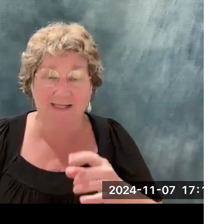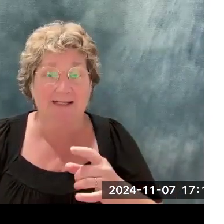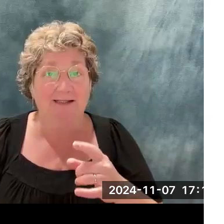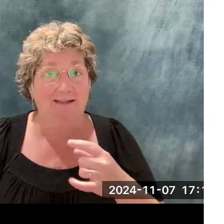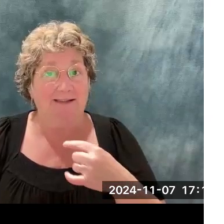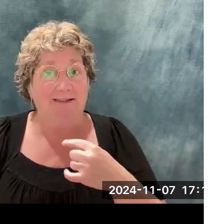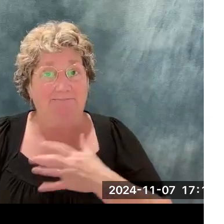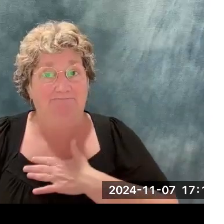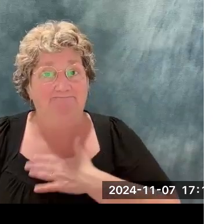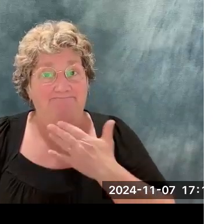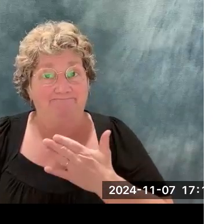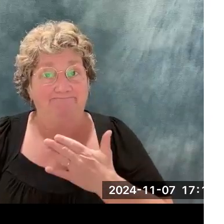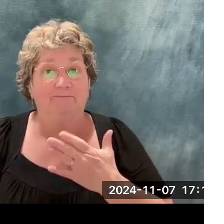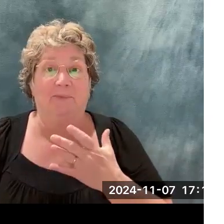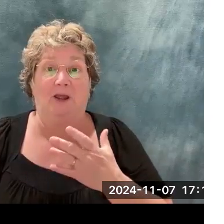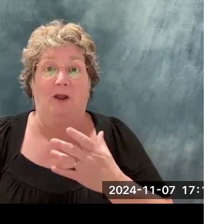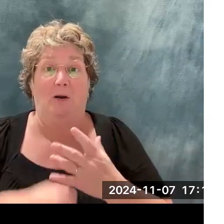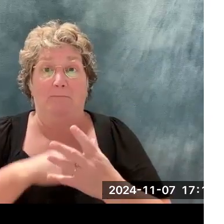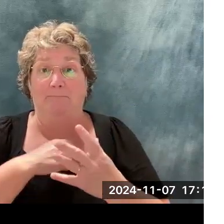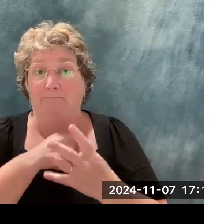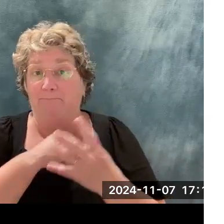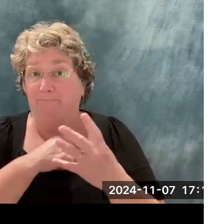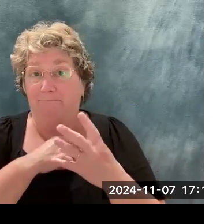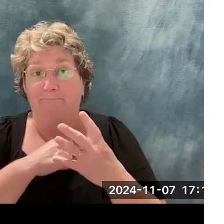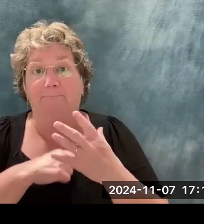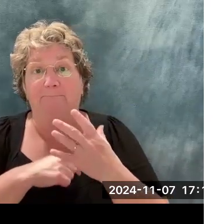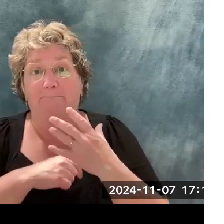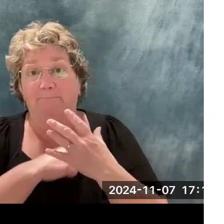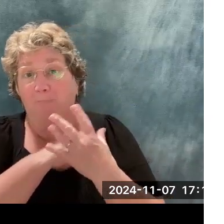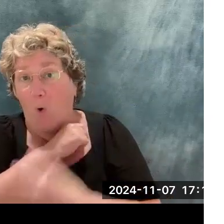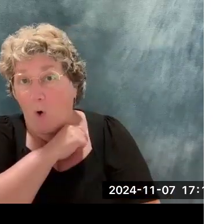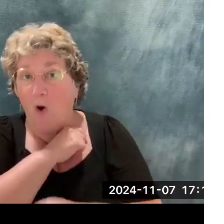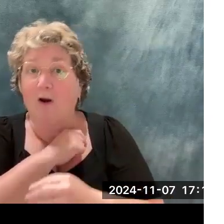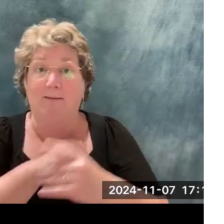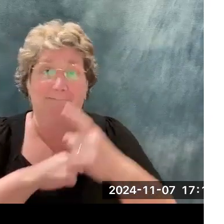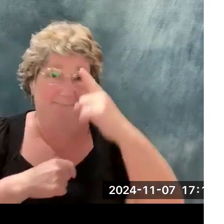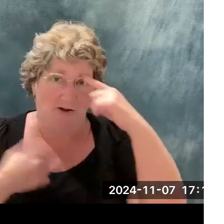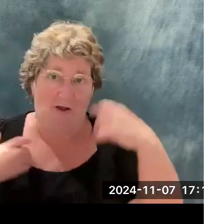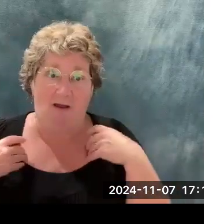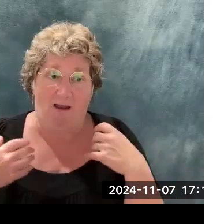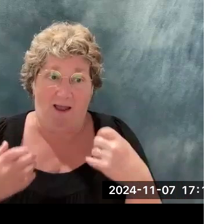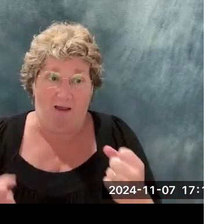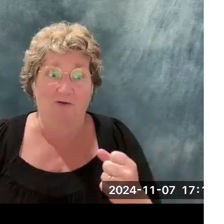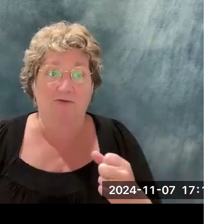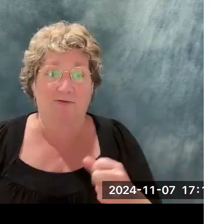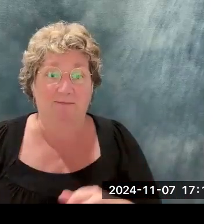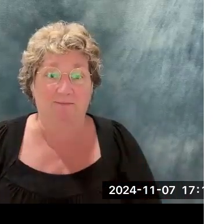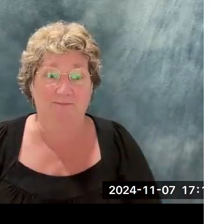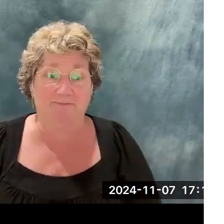35 of high school students felt sad or hopeless in the last two weeks, and really astonishingly,